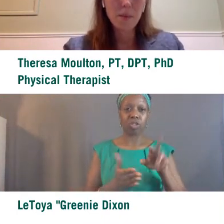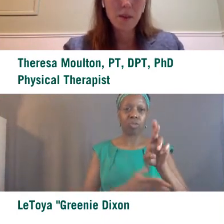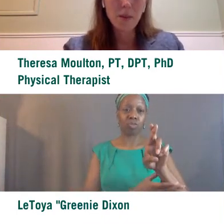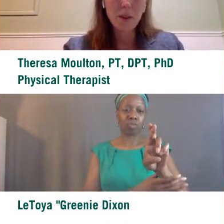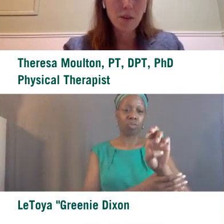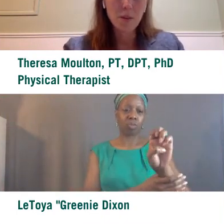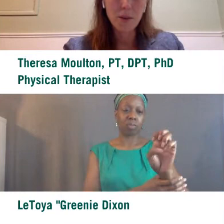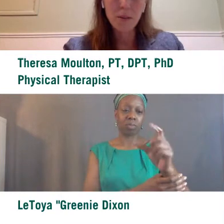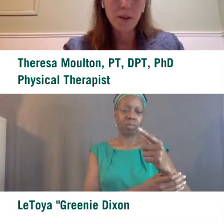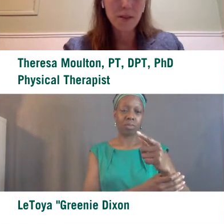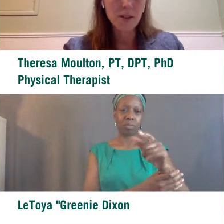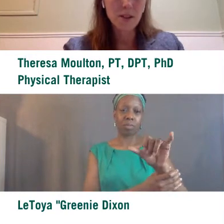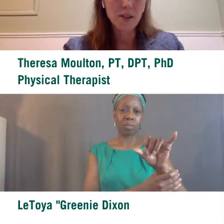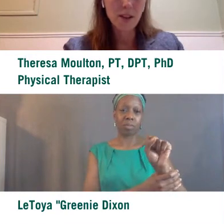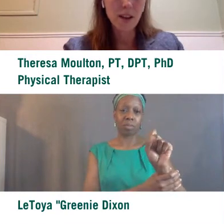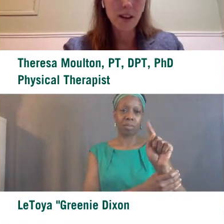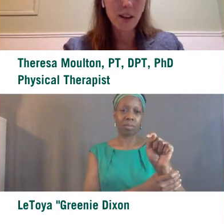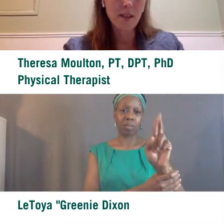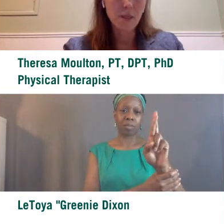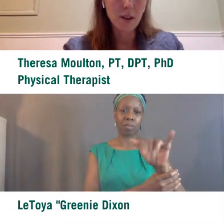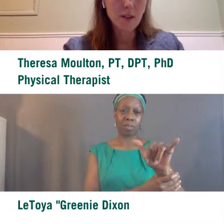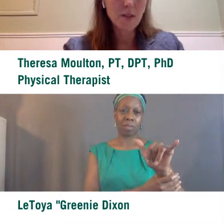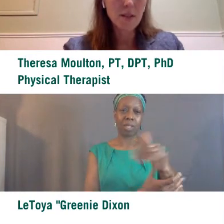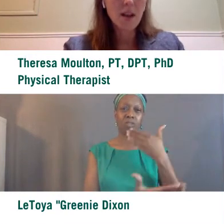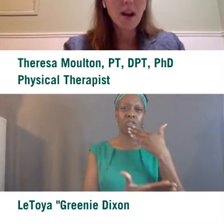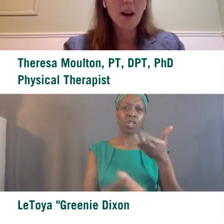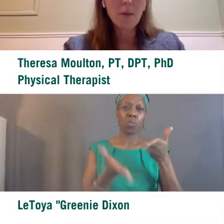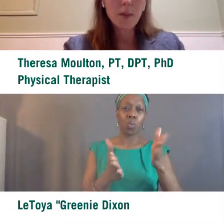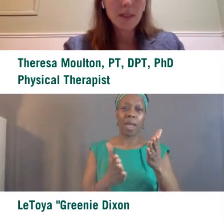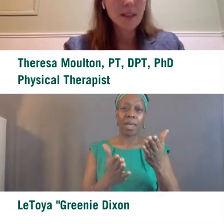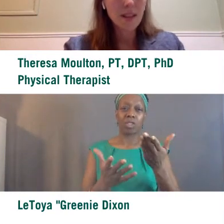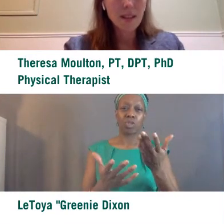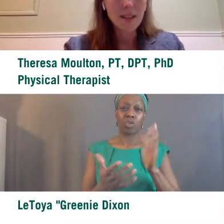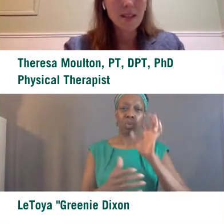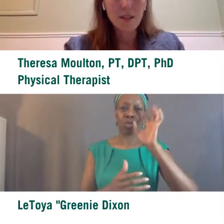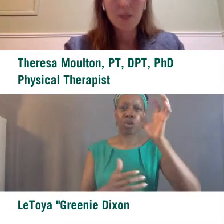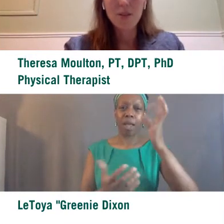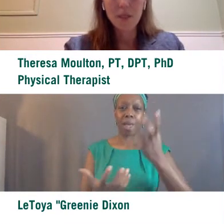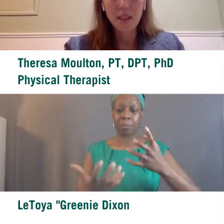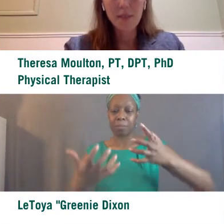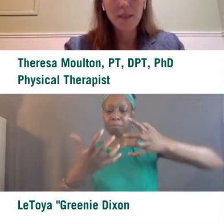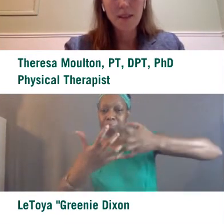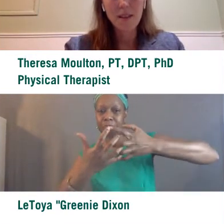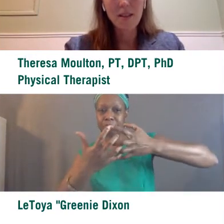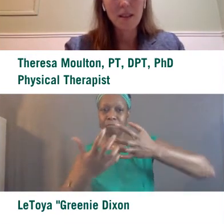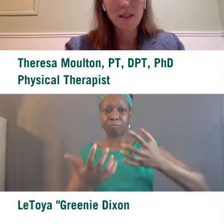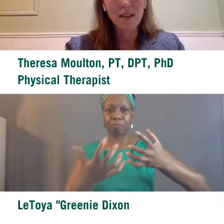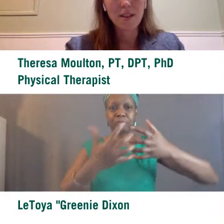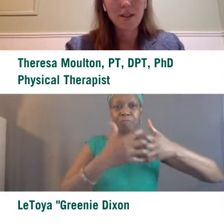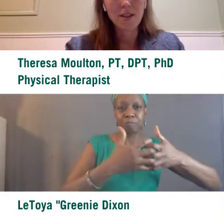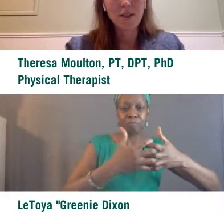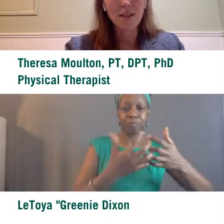People that wanna know more about research and get involved. With the scientists that are doing it, and the clinicians.